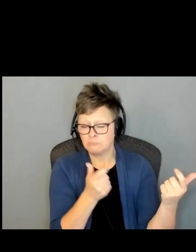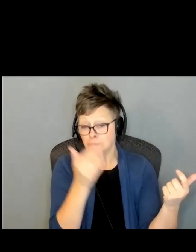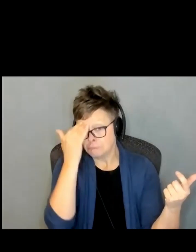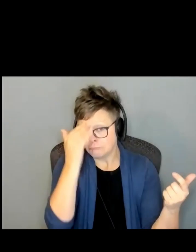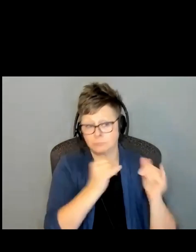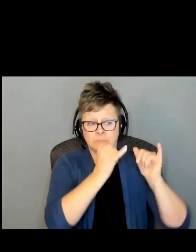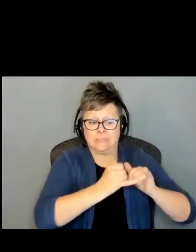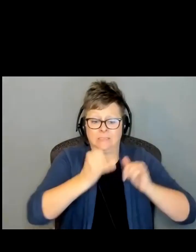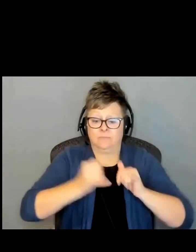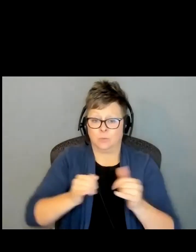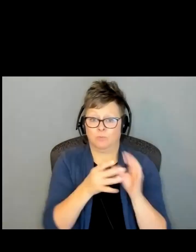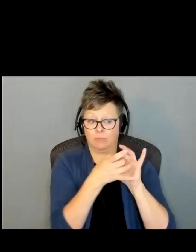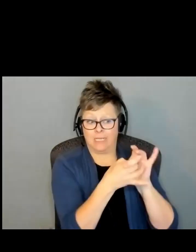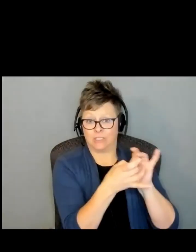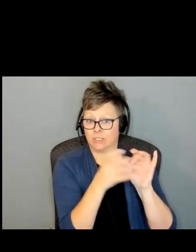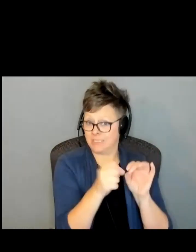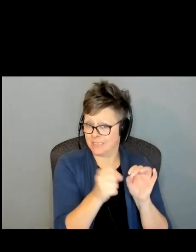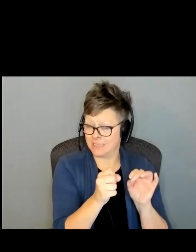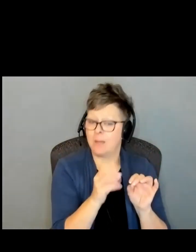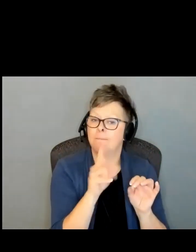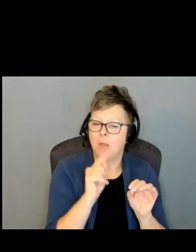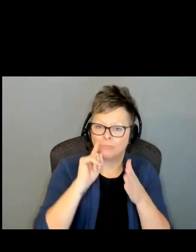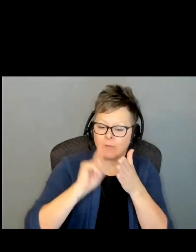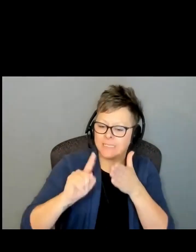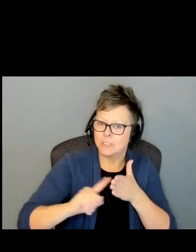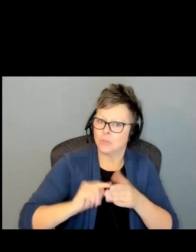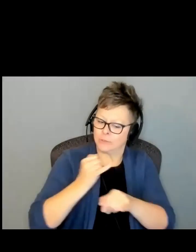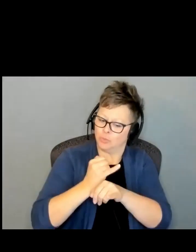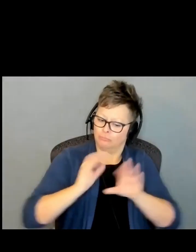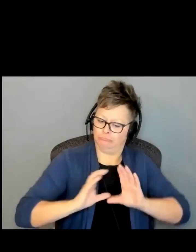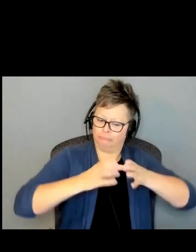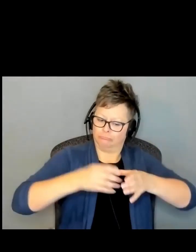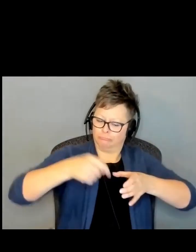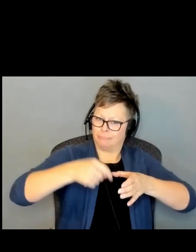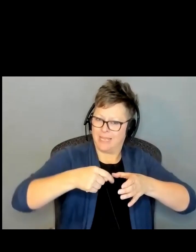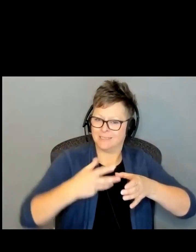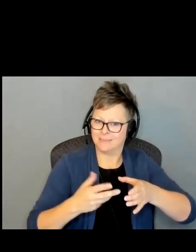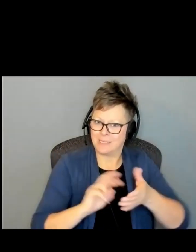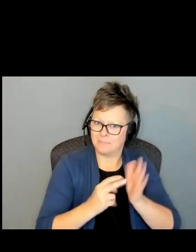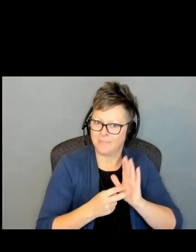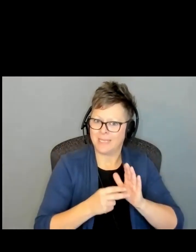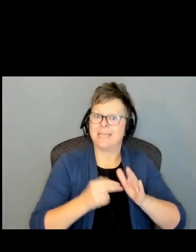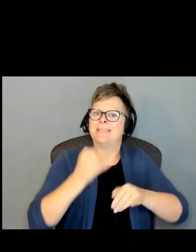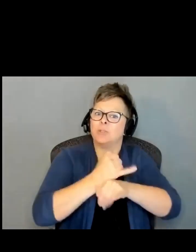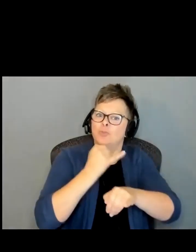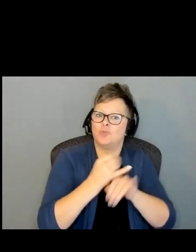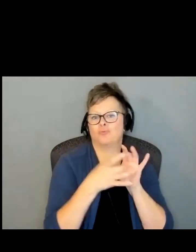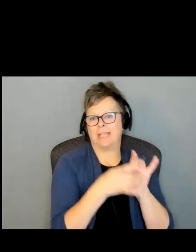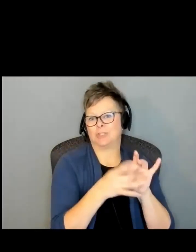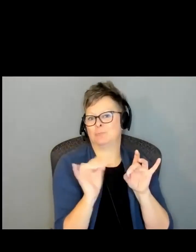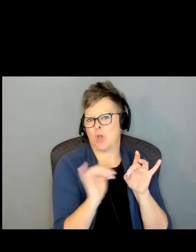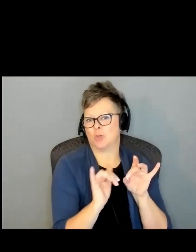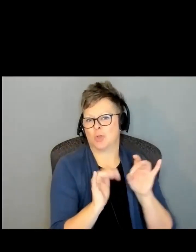But as a research institution is establishing institutional relationships with those community